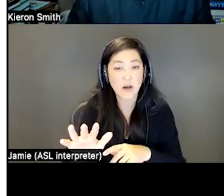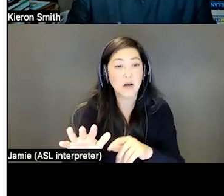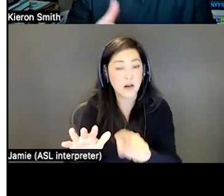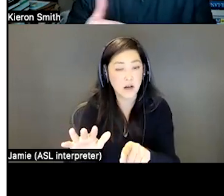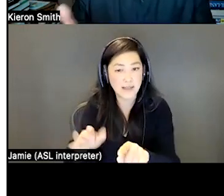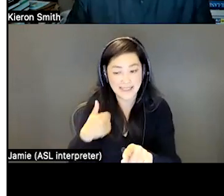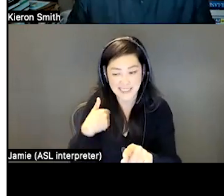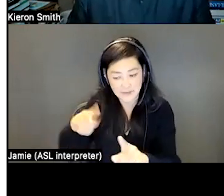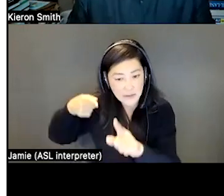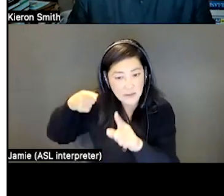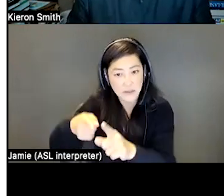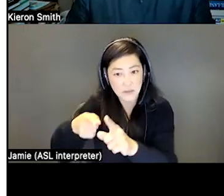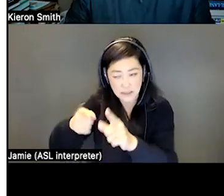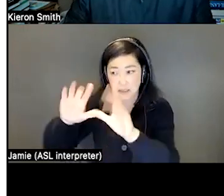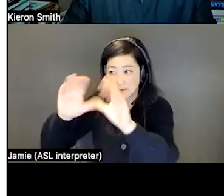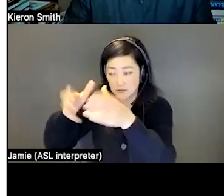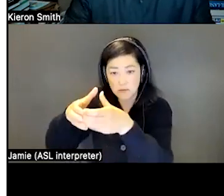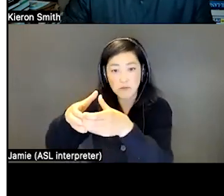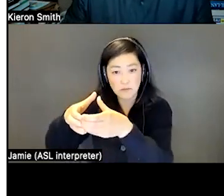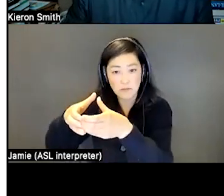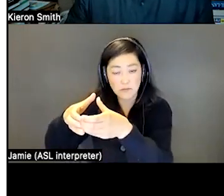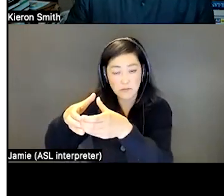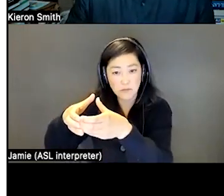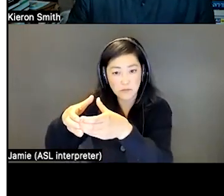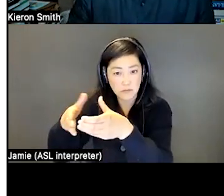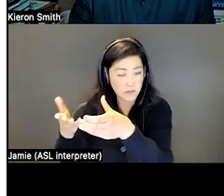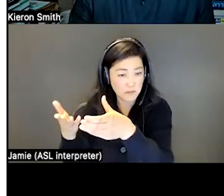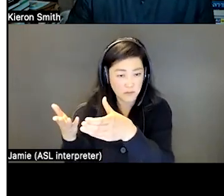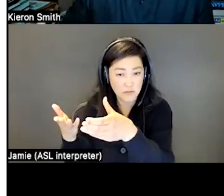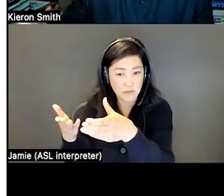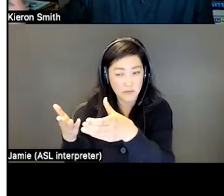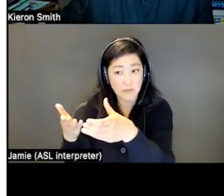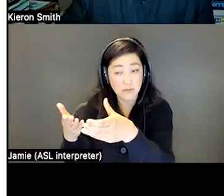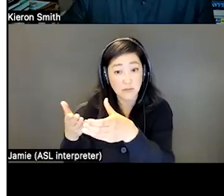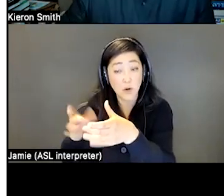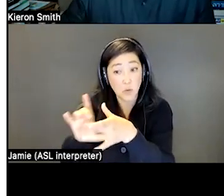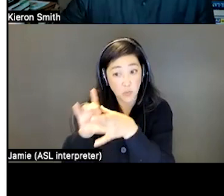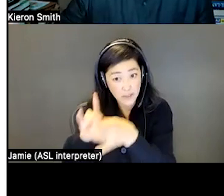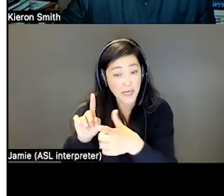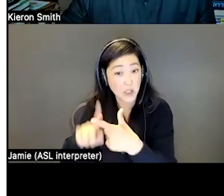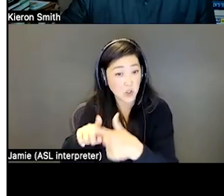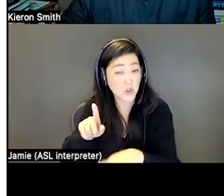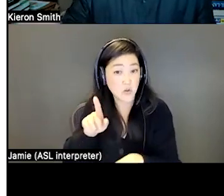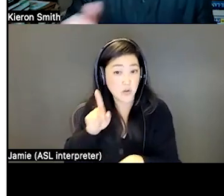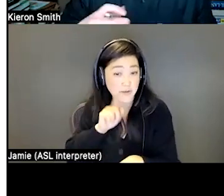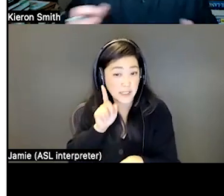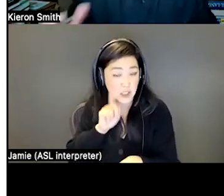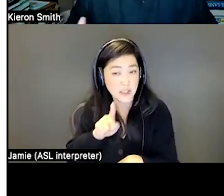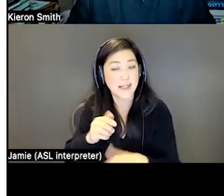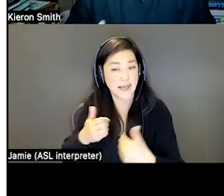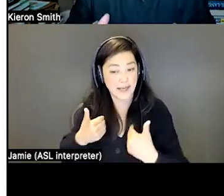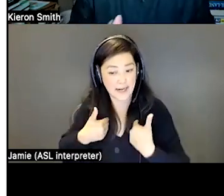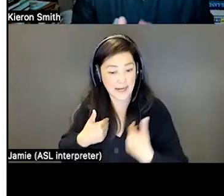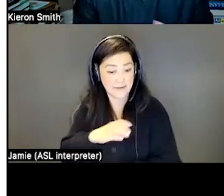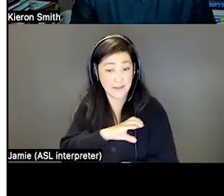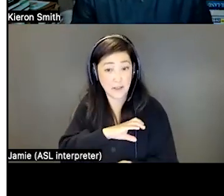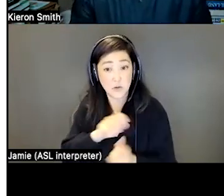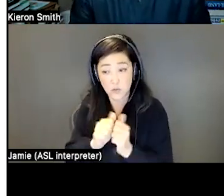category within fiction that has characters with a disability." Great. There's a demand